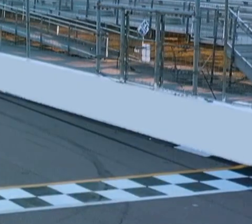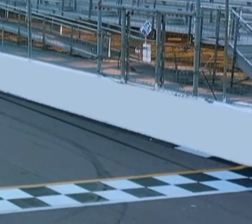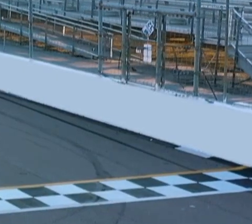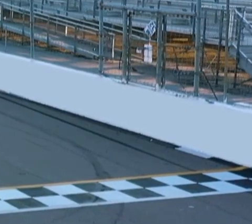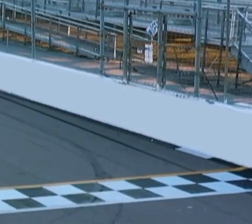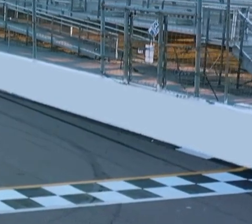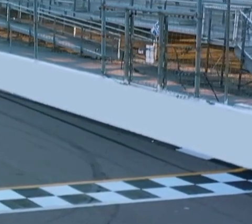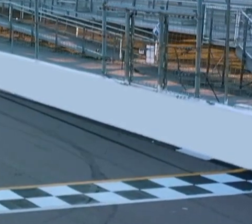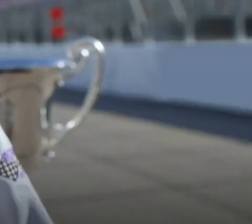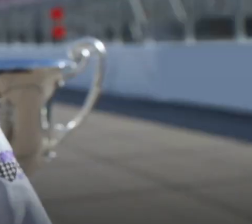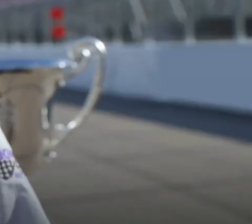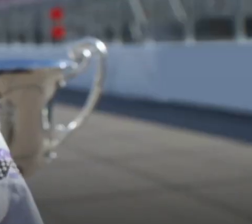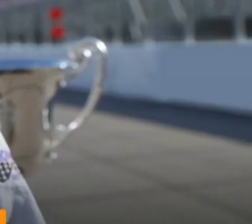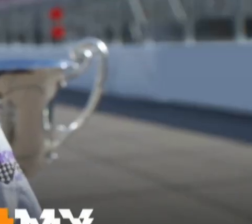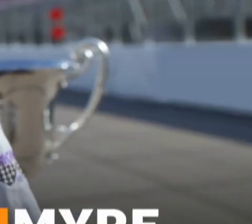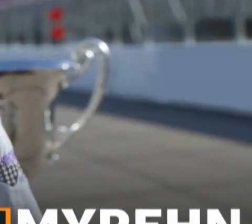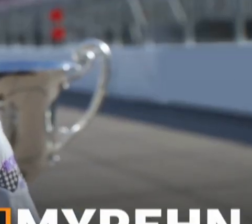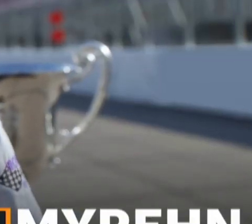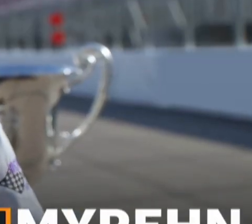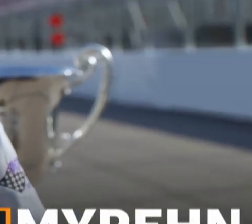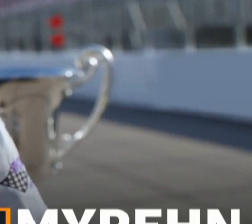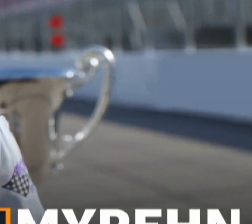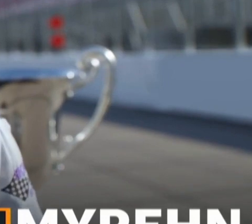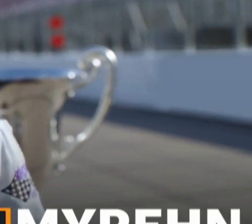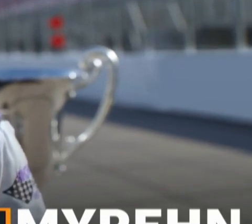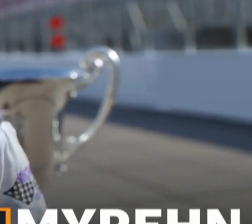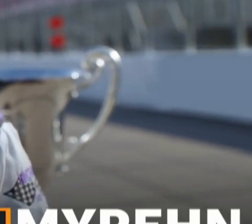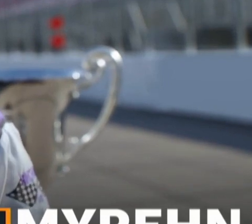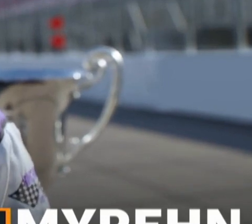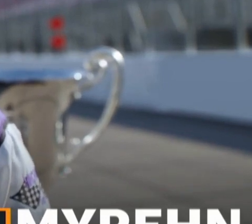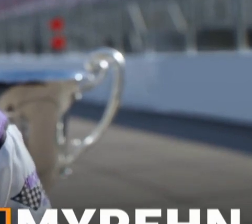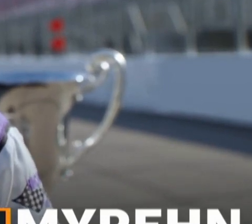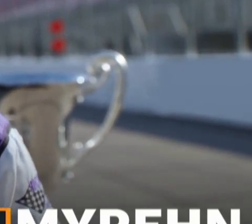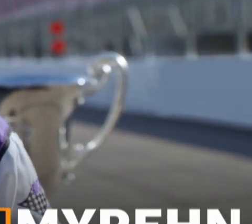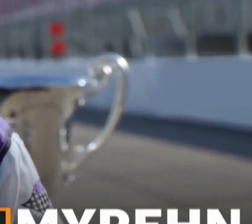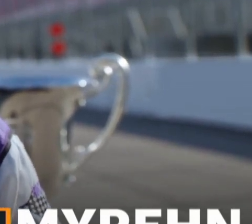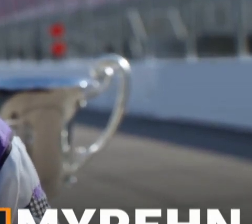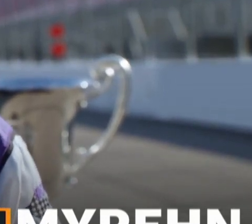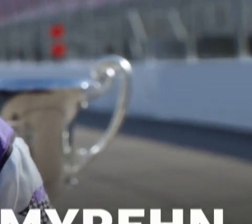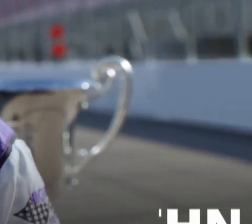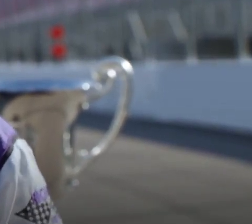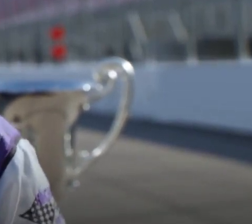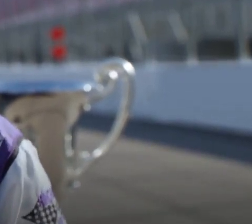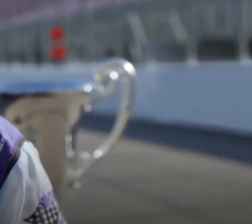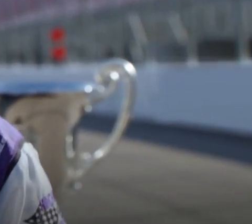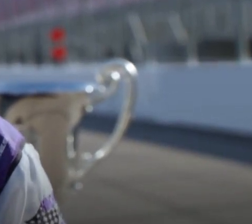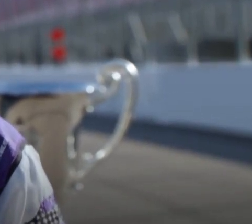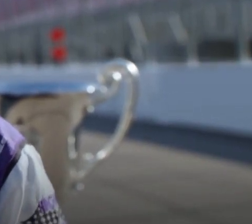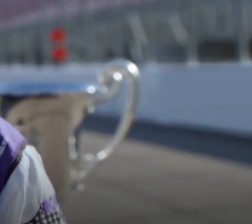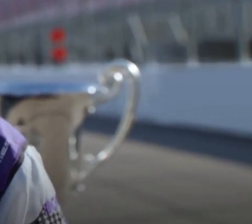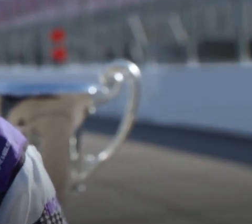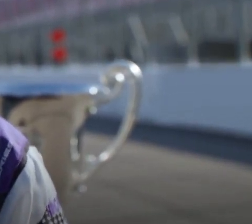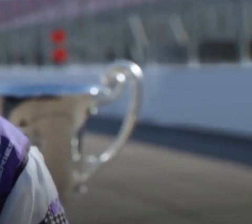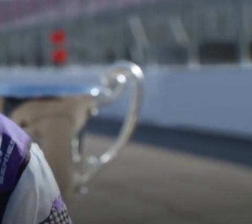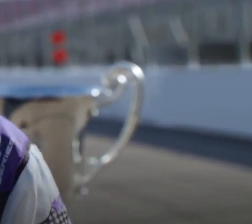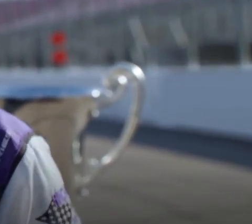I'm Ryan Myrehn and I'm excited to bring you the next evolution in racing. The world's first global autonomous racing league,